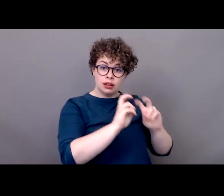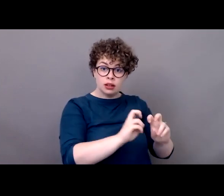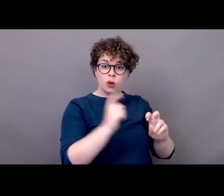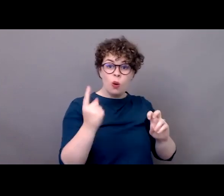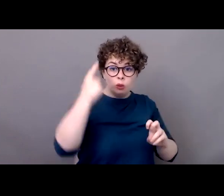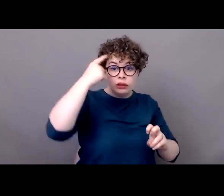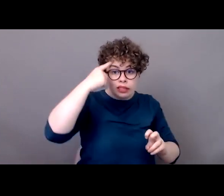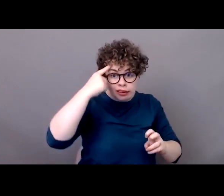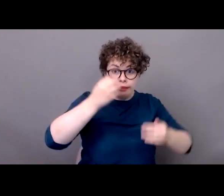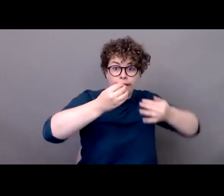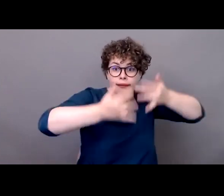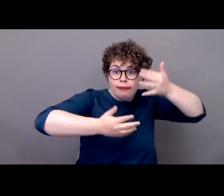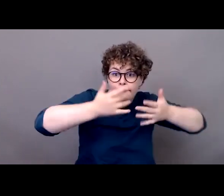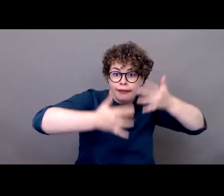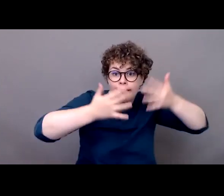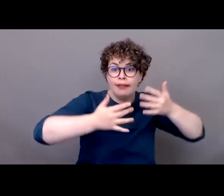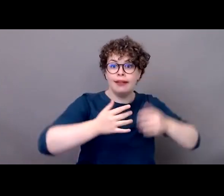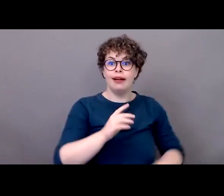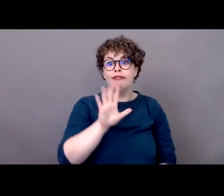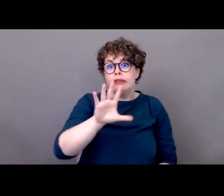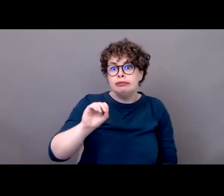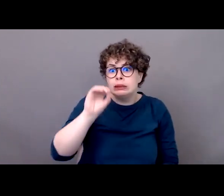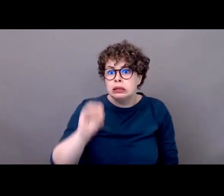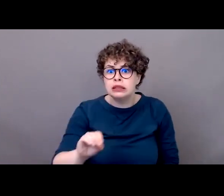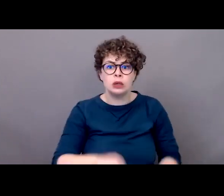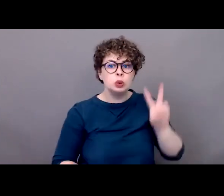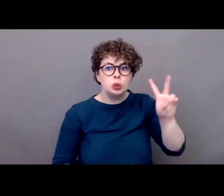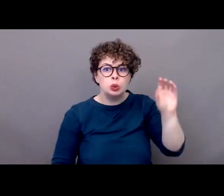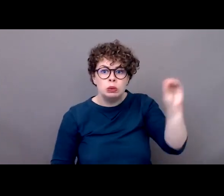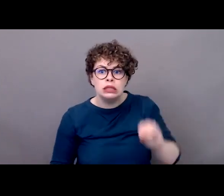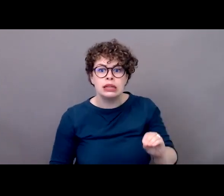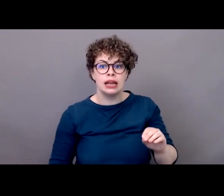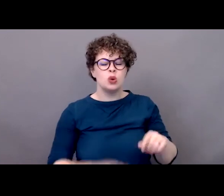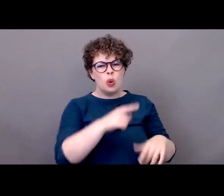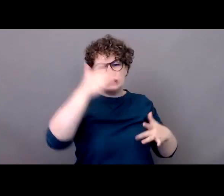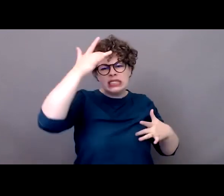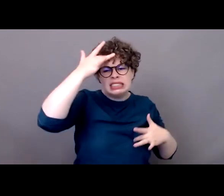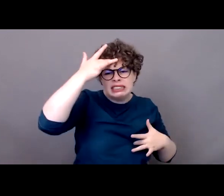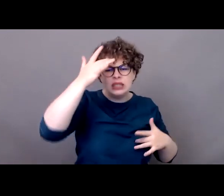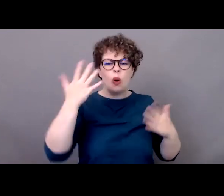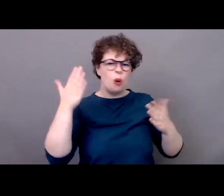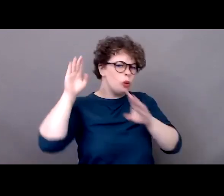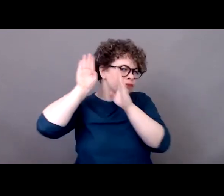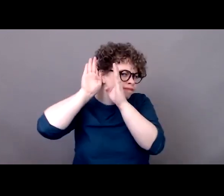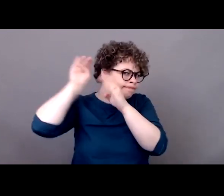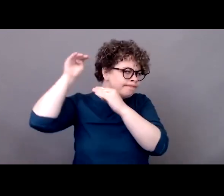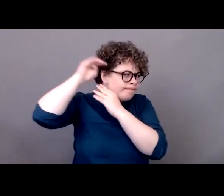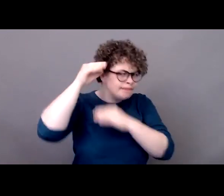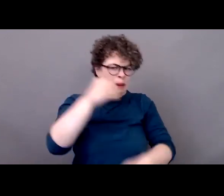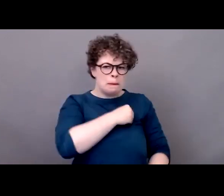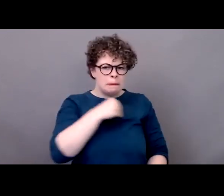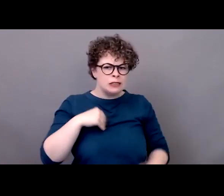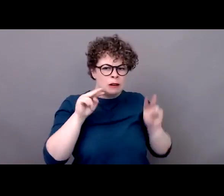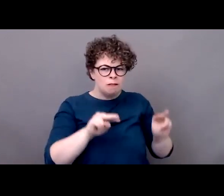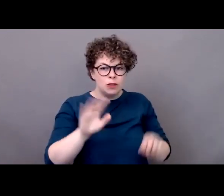But there are humans behind these diagnoses, and we need to see them and their personal situations.